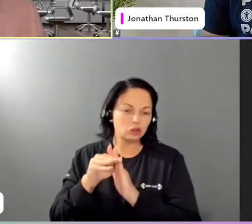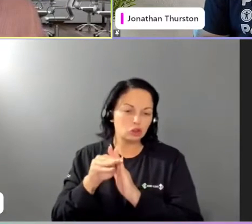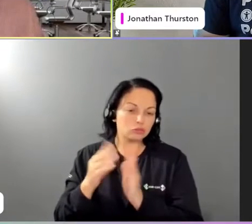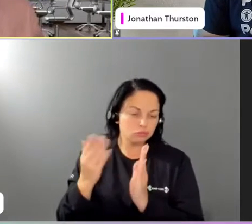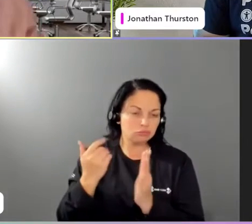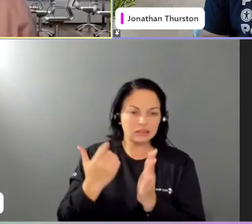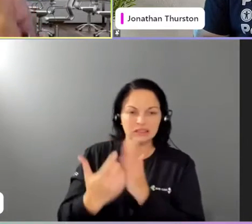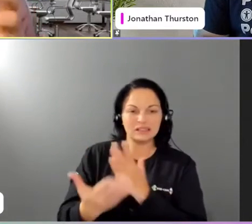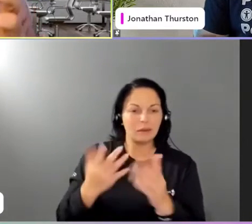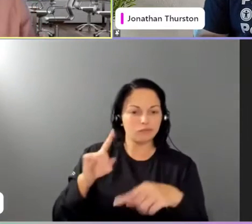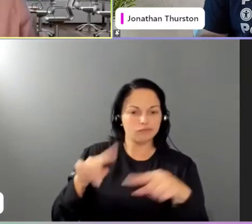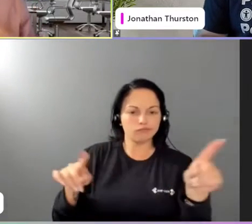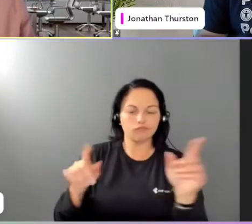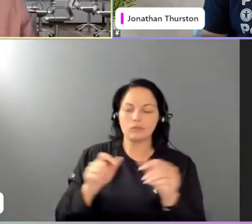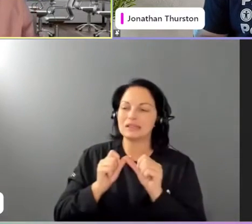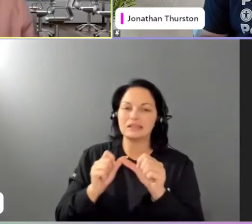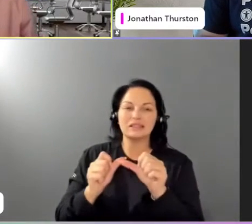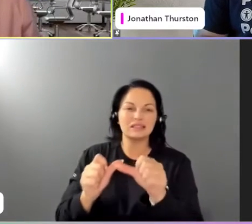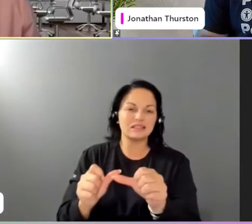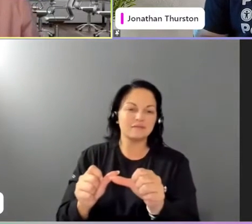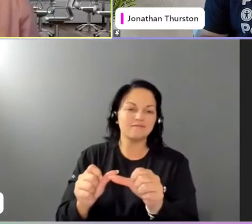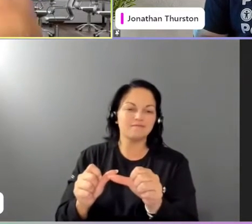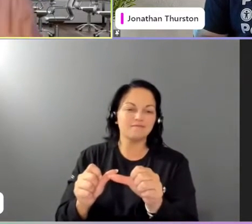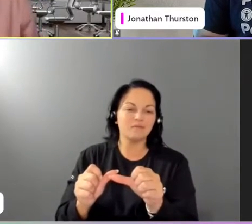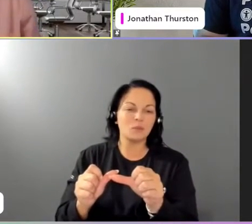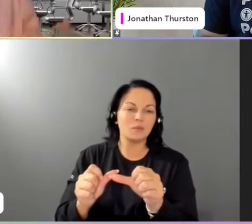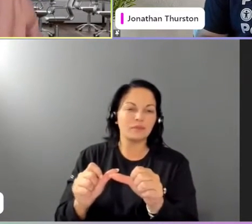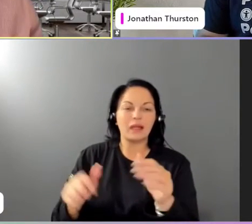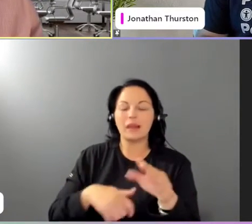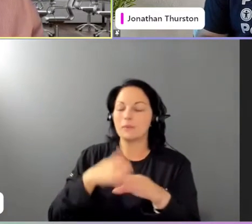accessible technology, and you know you're consistently applying that. That's one way that you would mature through